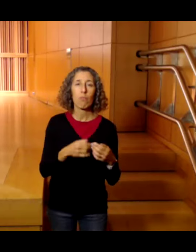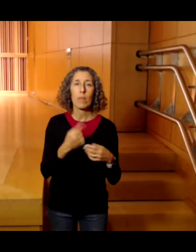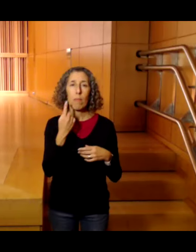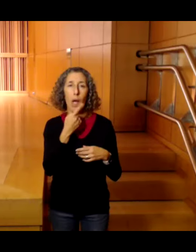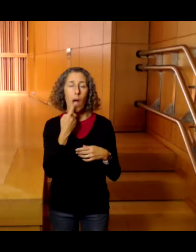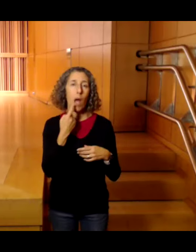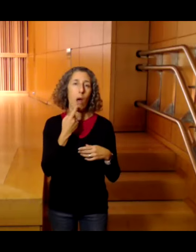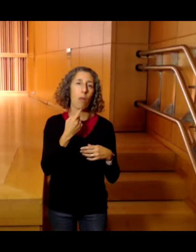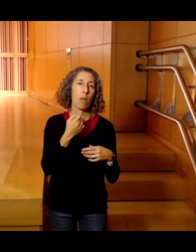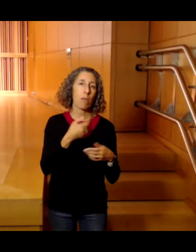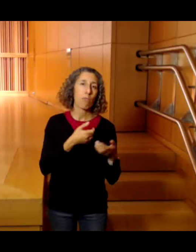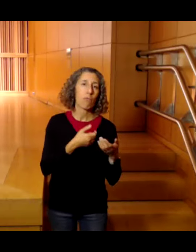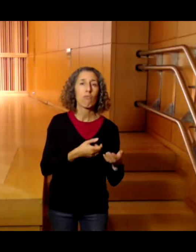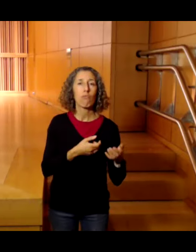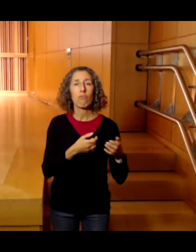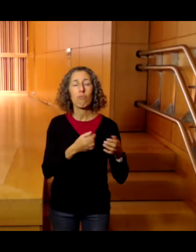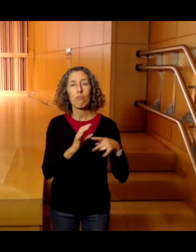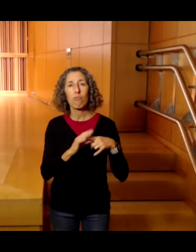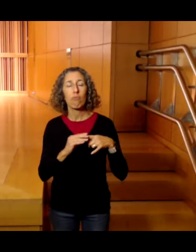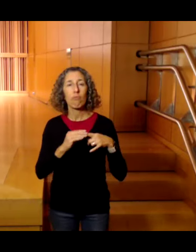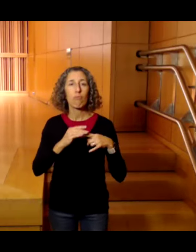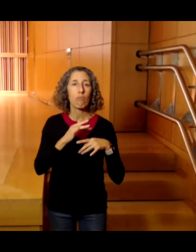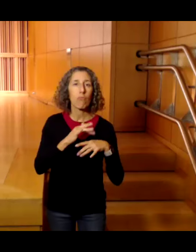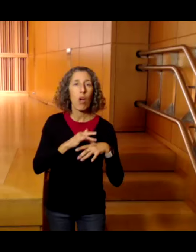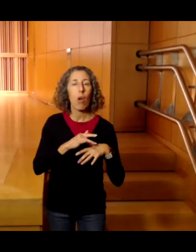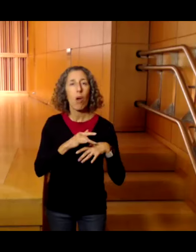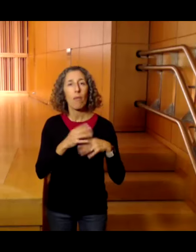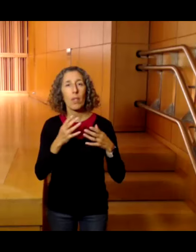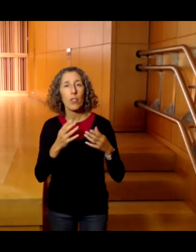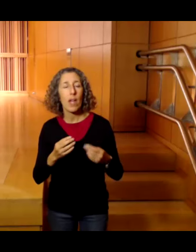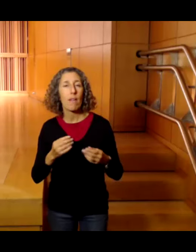What in clumsier, less genteel times we might have referred to as effeminacy.